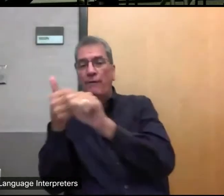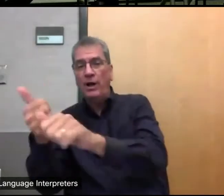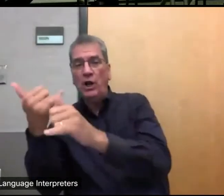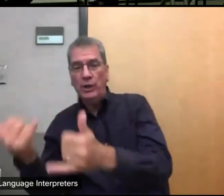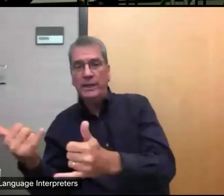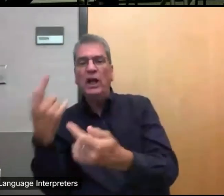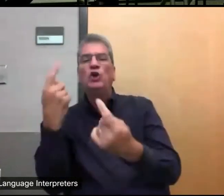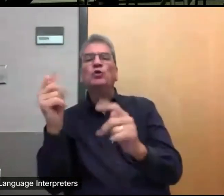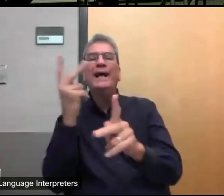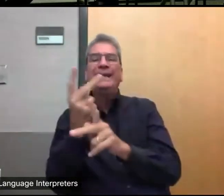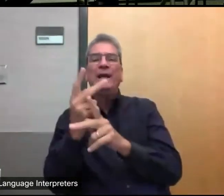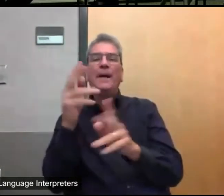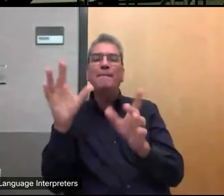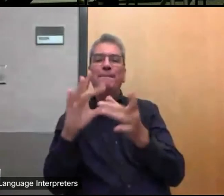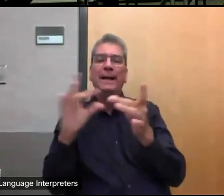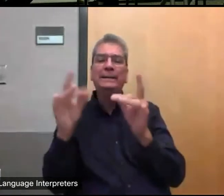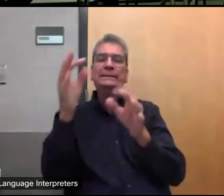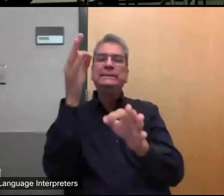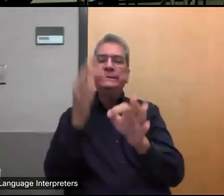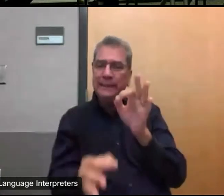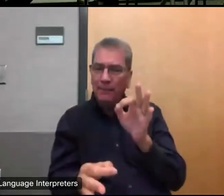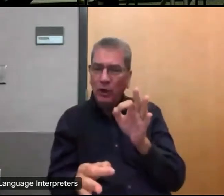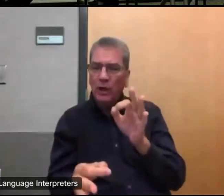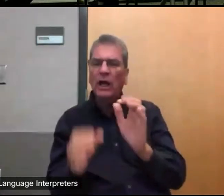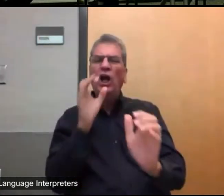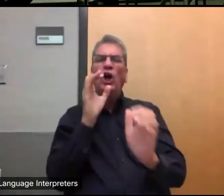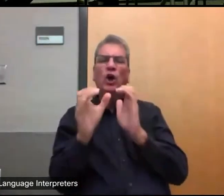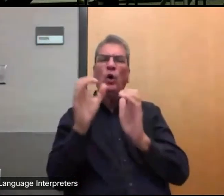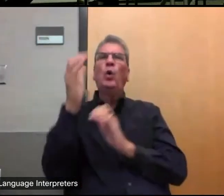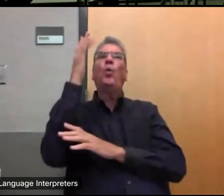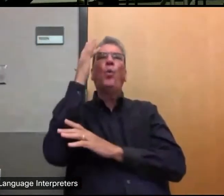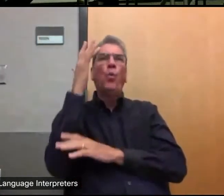to keep the message really simple, but to communicate why we actually did it. So it's